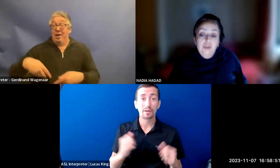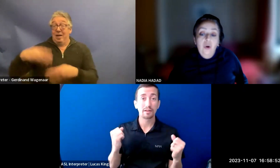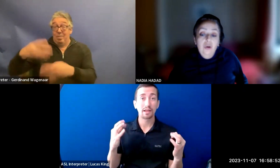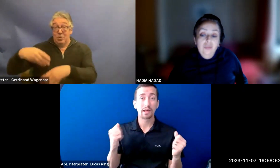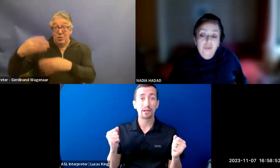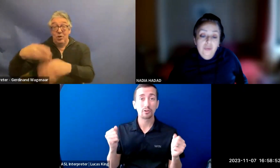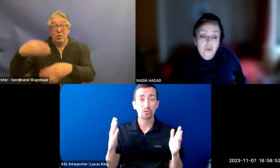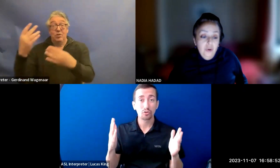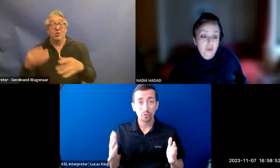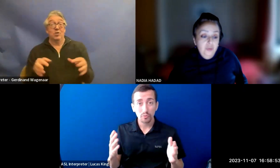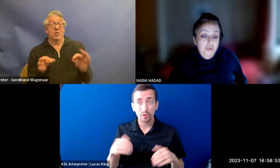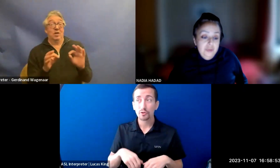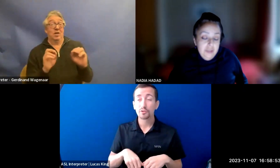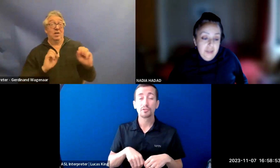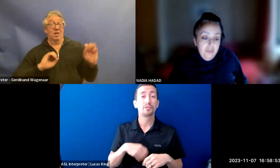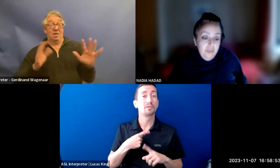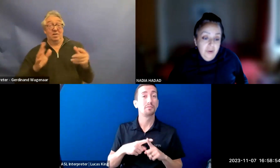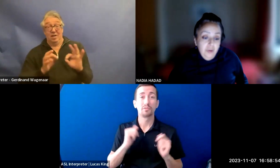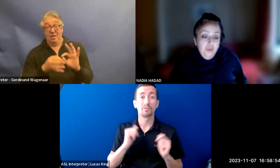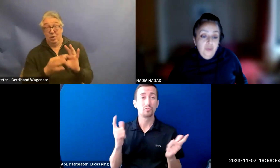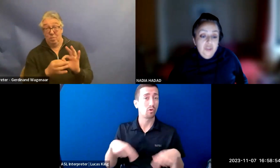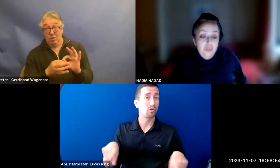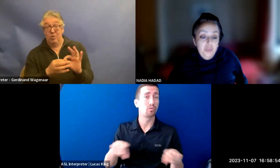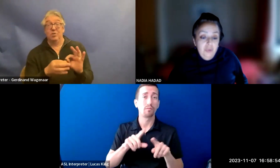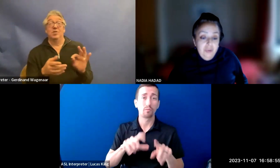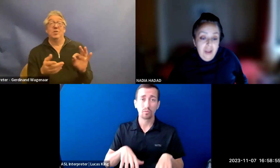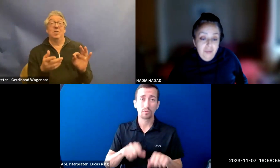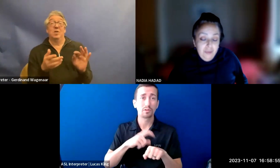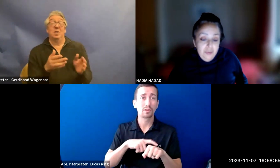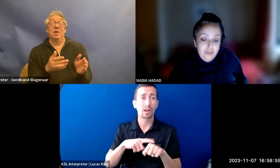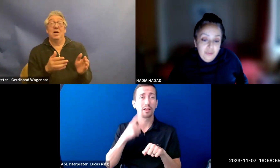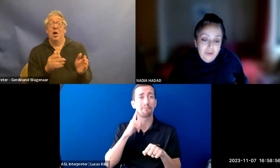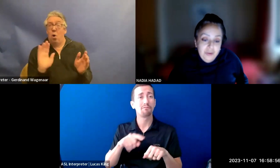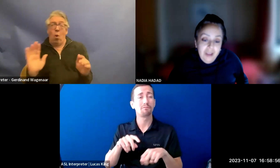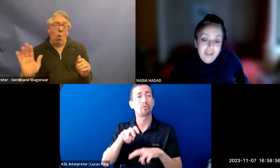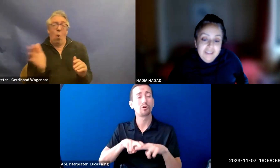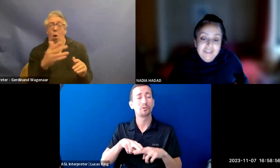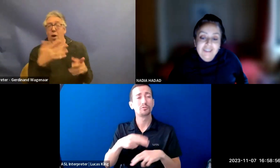and all of you who took to explore the avenues for enhancing